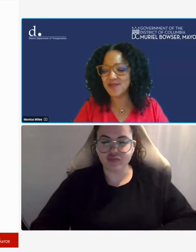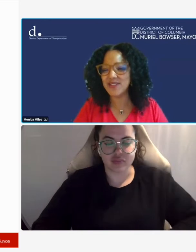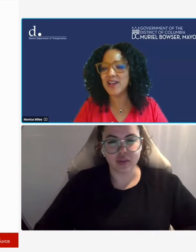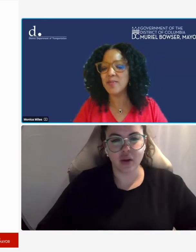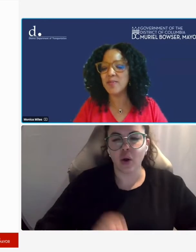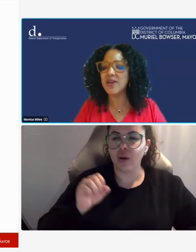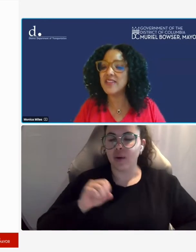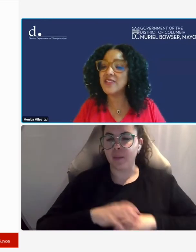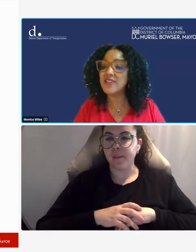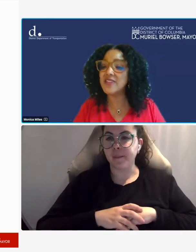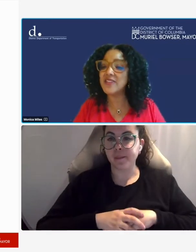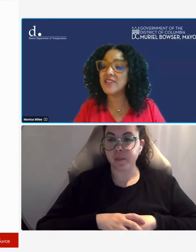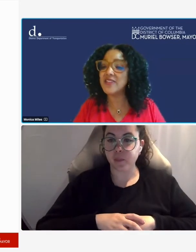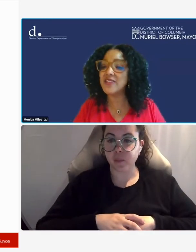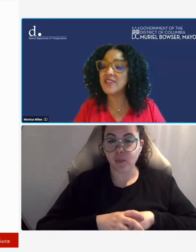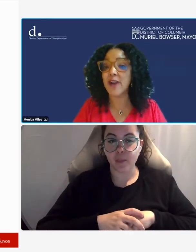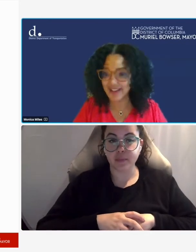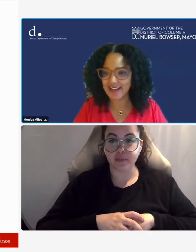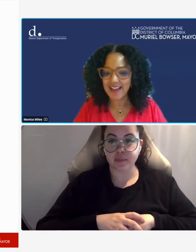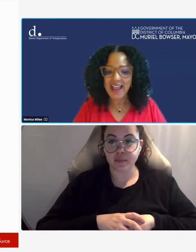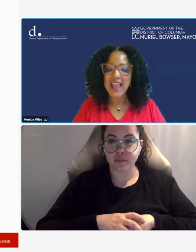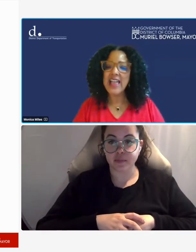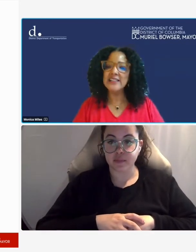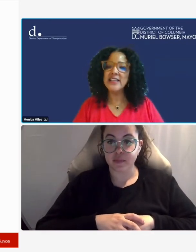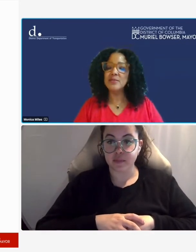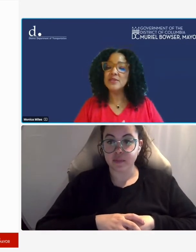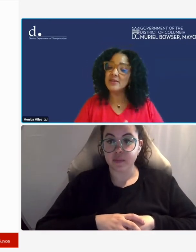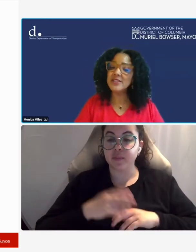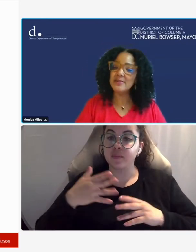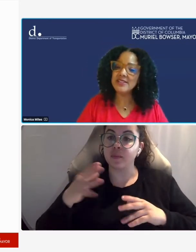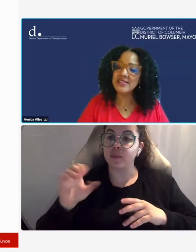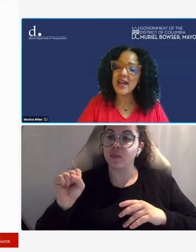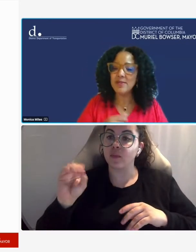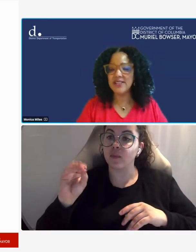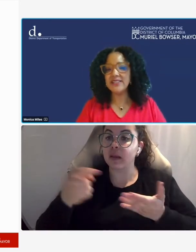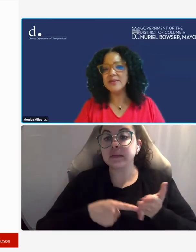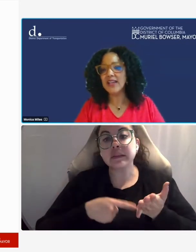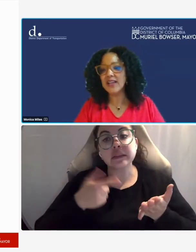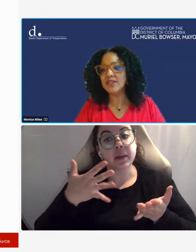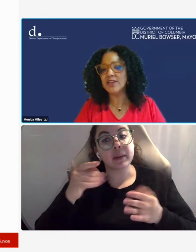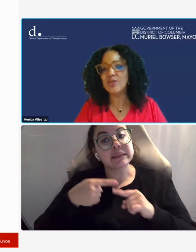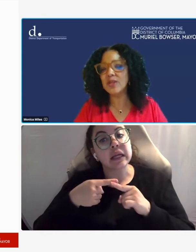other party that you're giving them a break and um sometimes it's the opposite sometimes you will pay